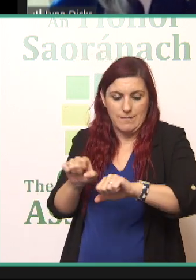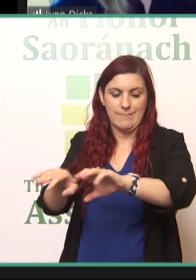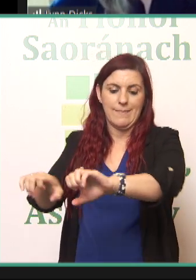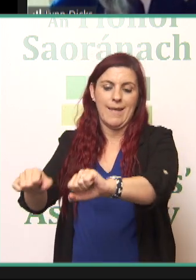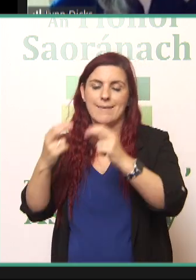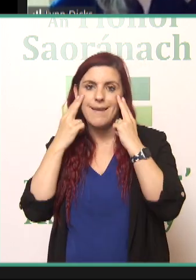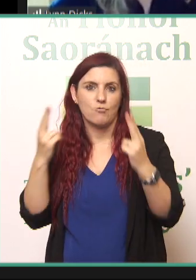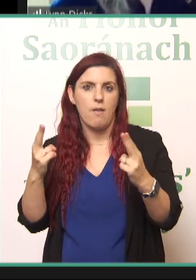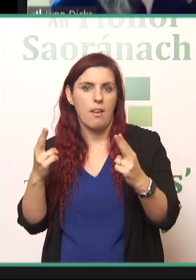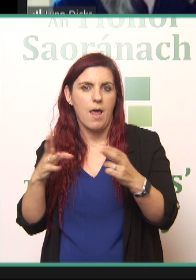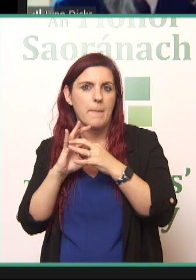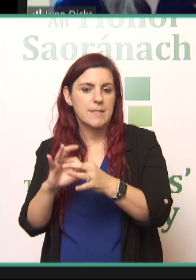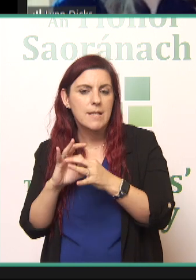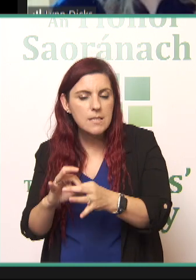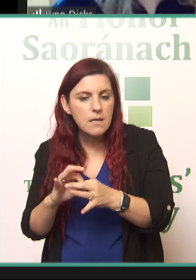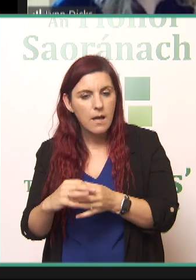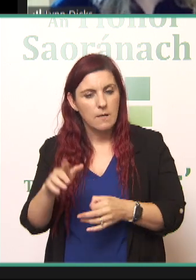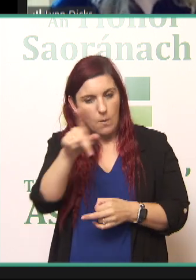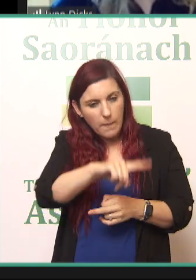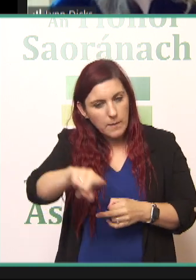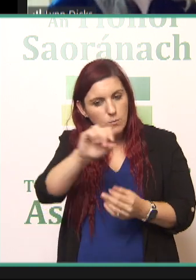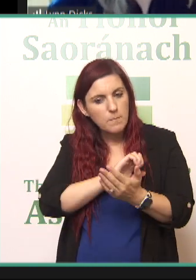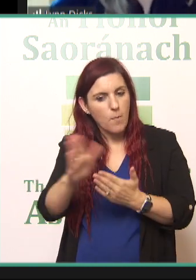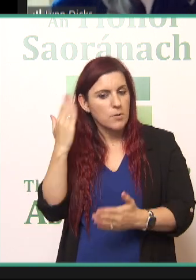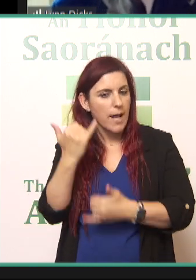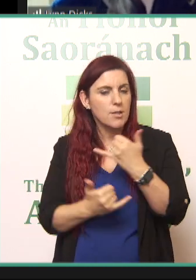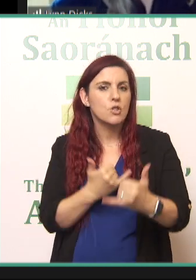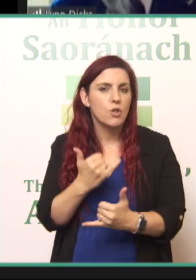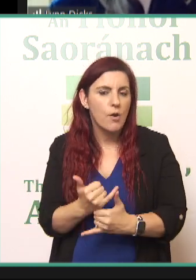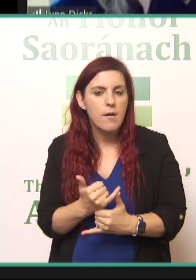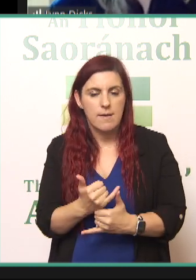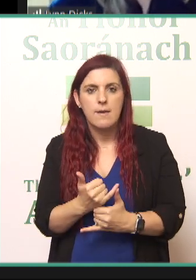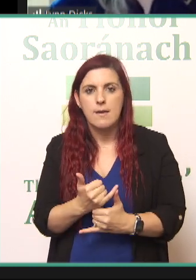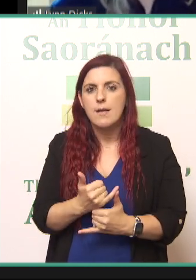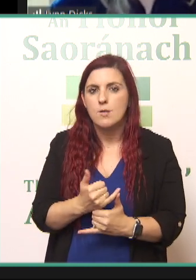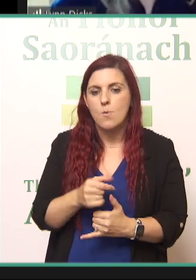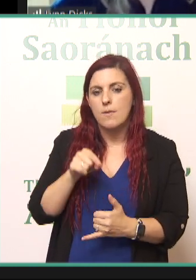and this map is was published last year in uh the journal Nature food and it's an analysis that